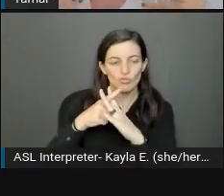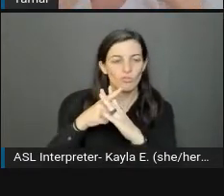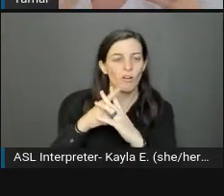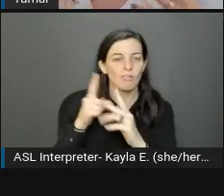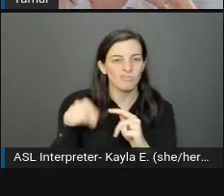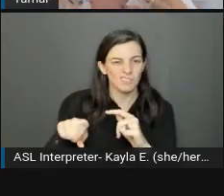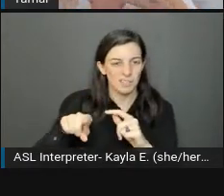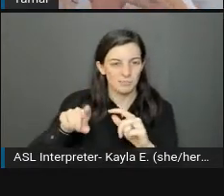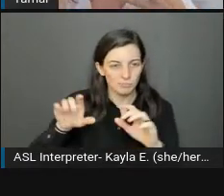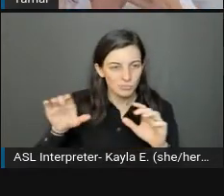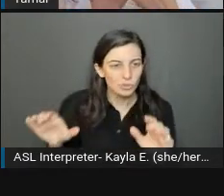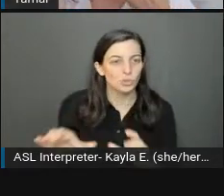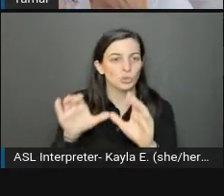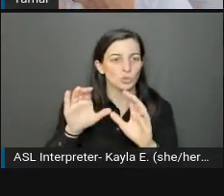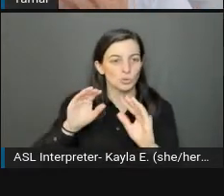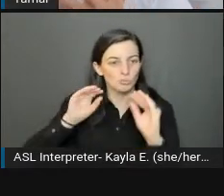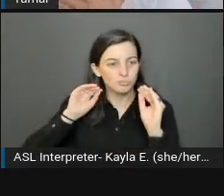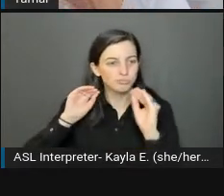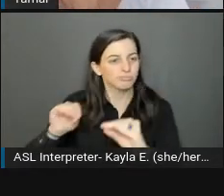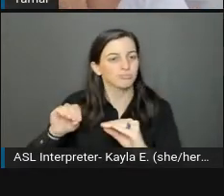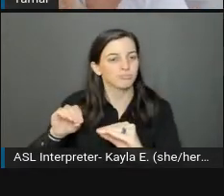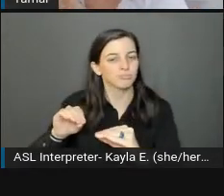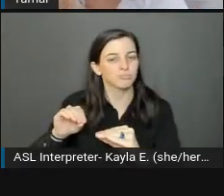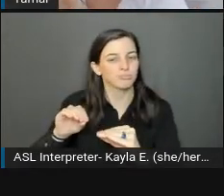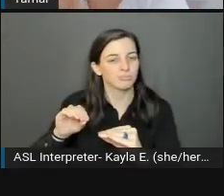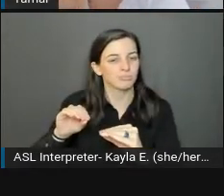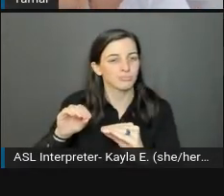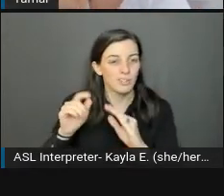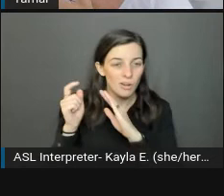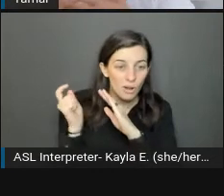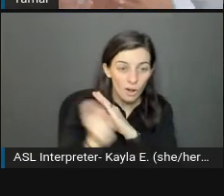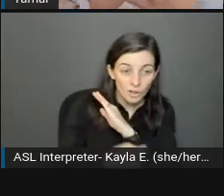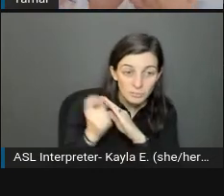They can implement or execute automatic assessments